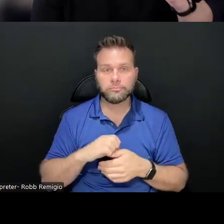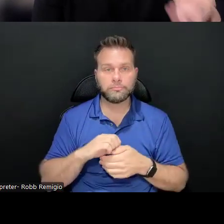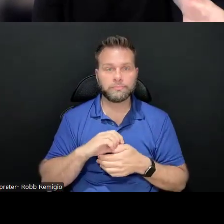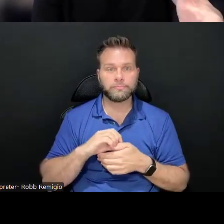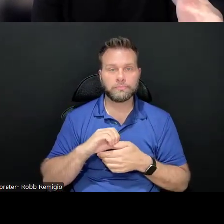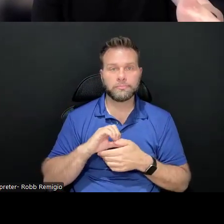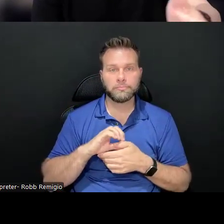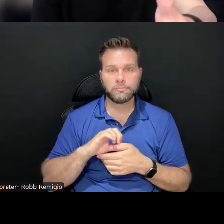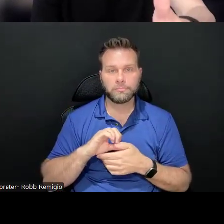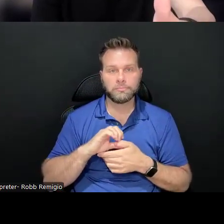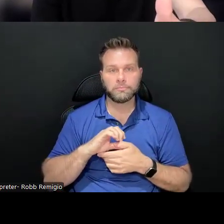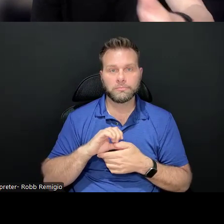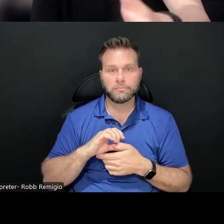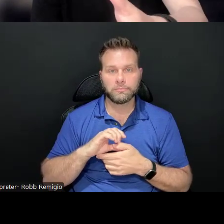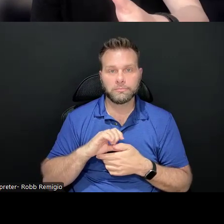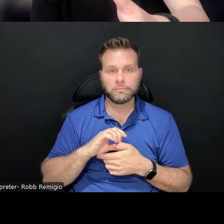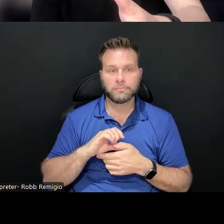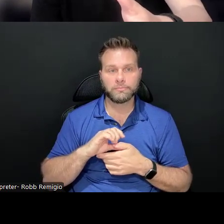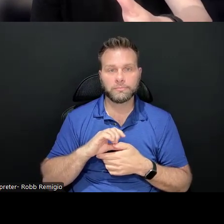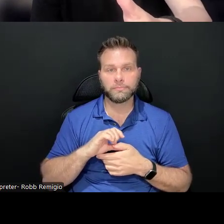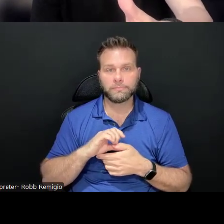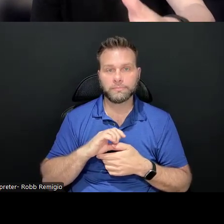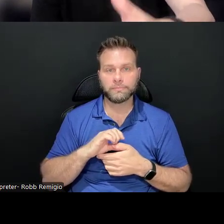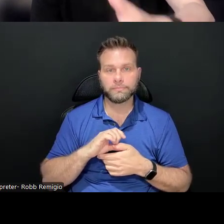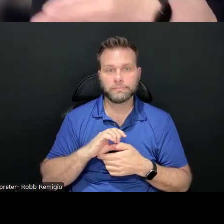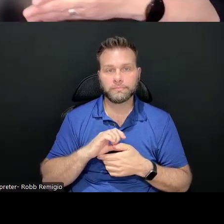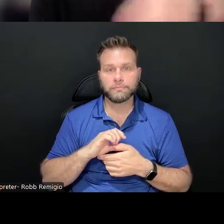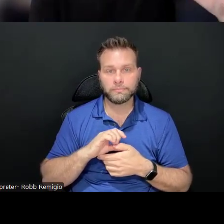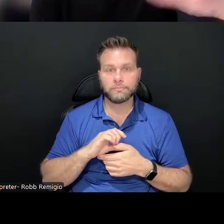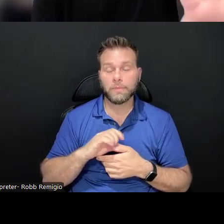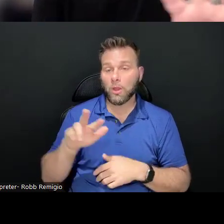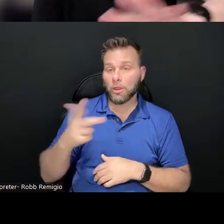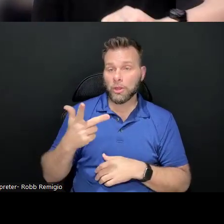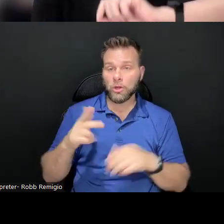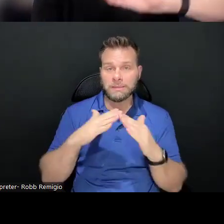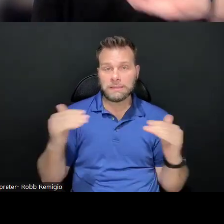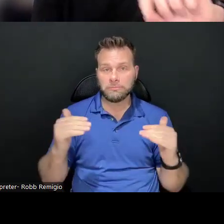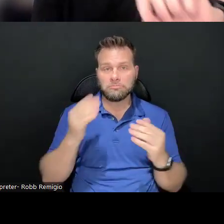Next slide, again. These here is a system which can make you aware of -- for